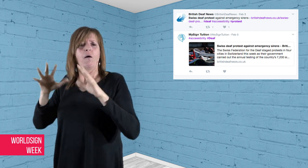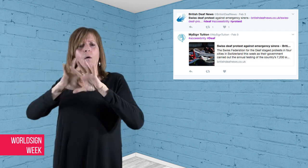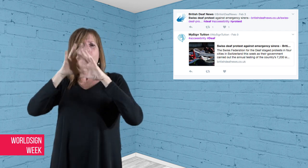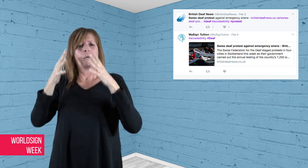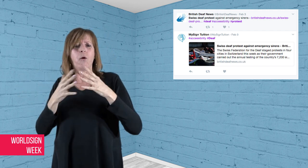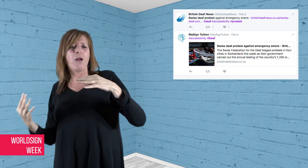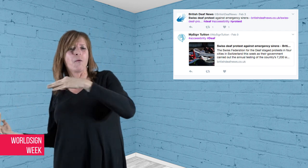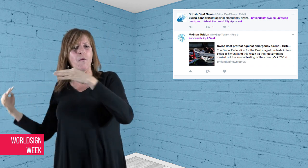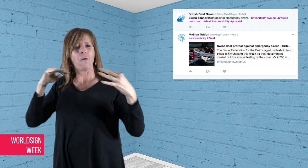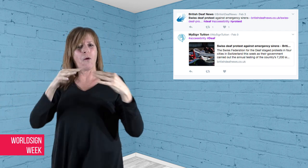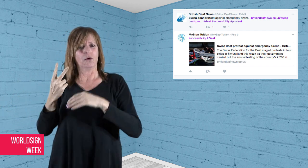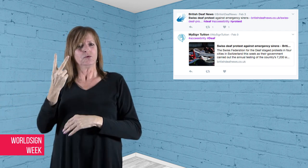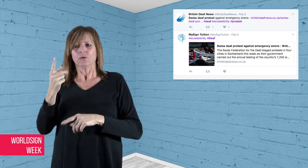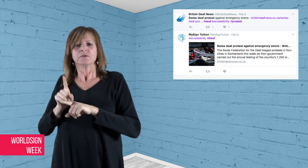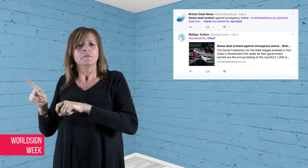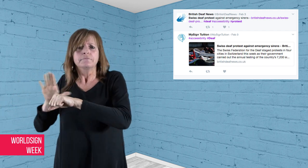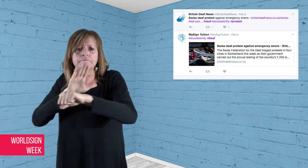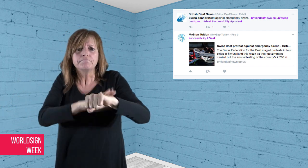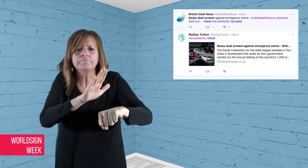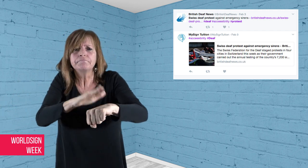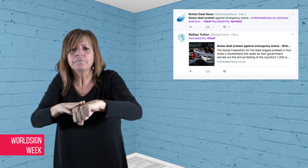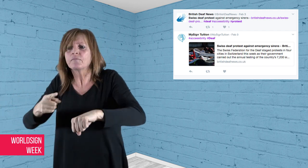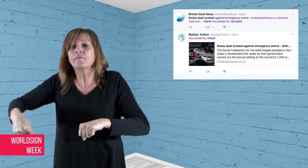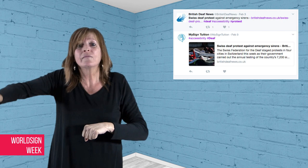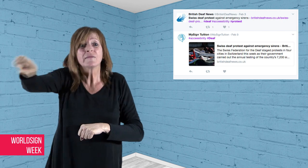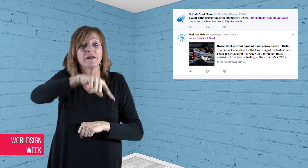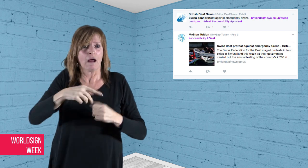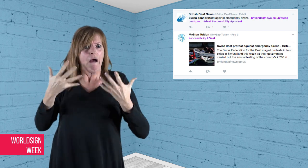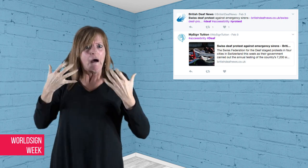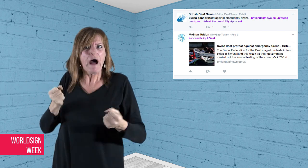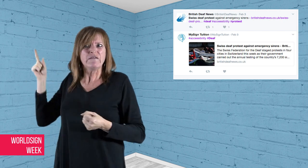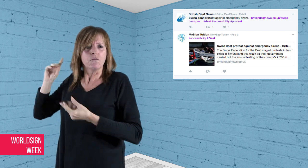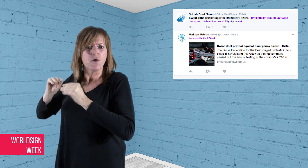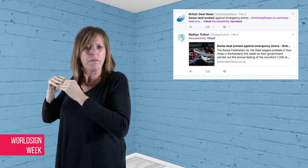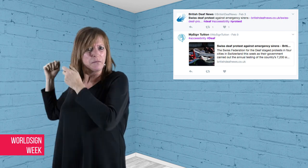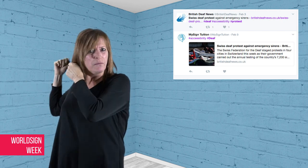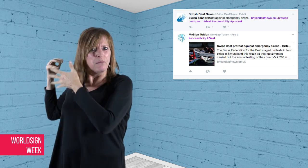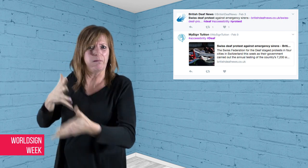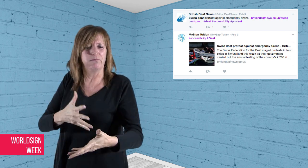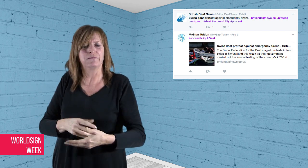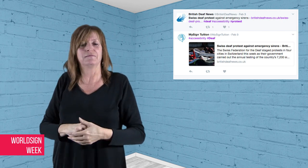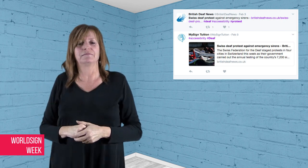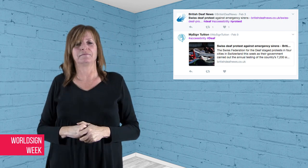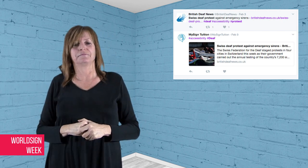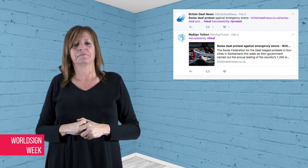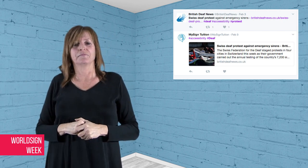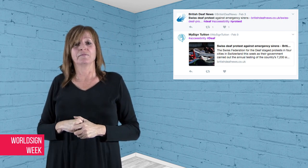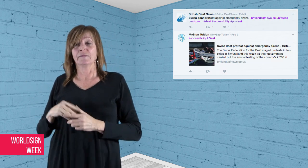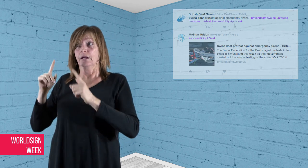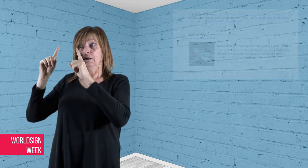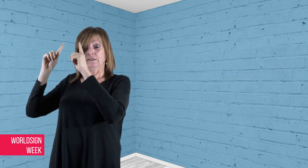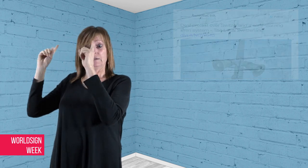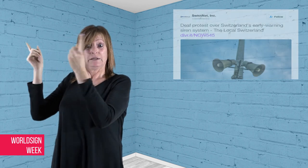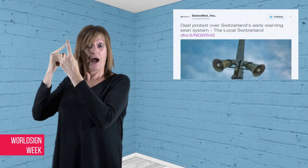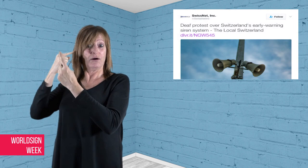When the sirens sound, people are advised to listen to the radio,